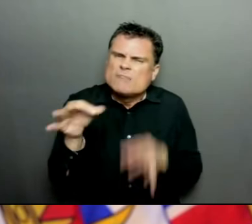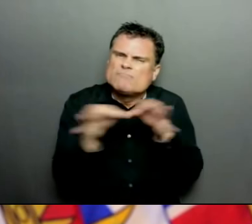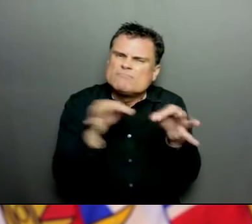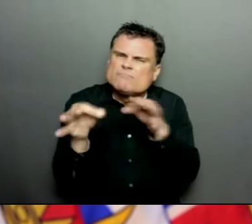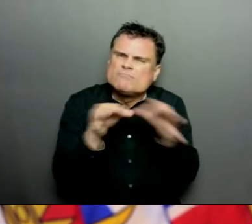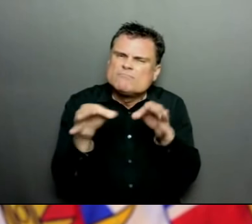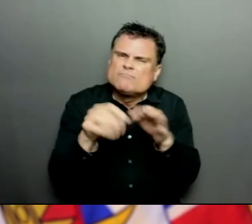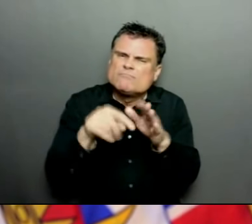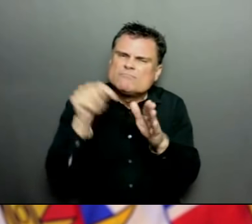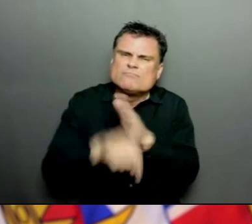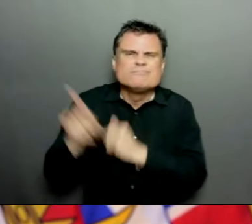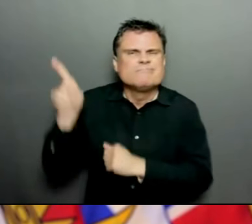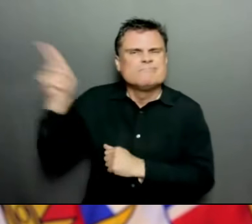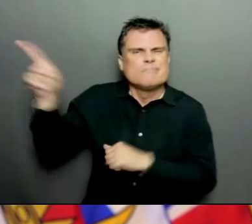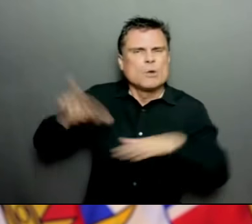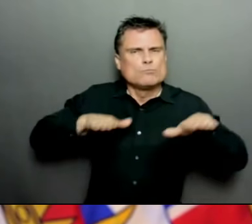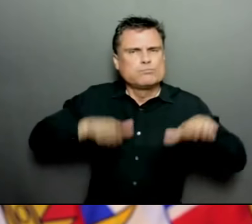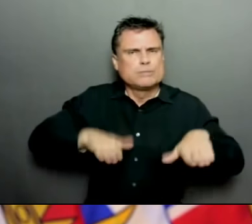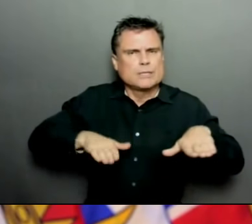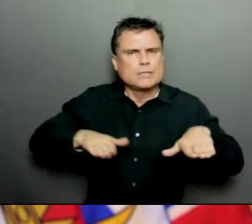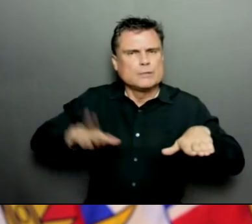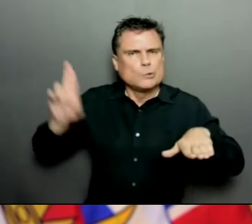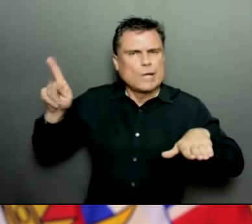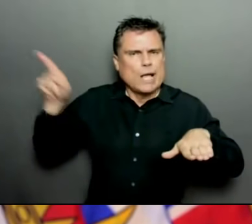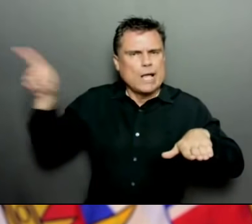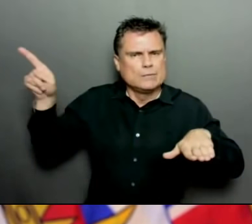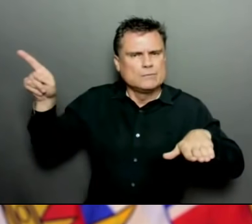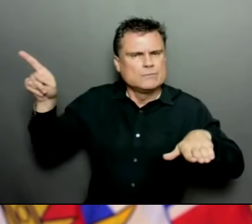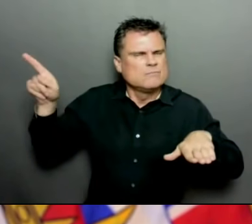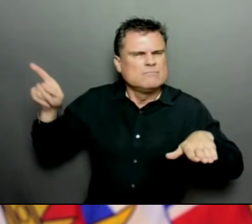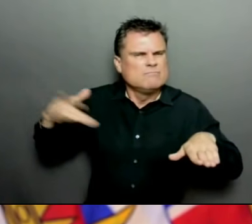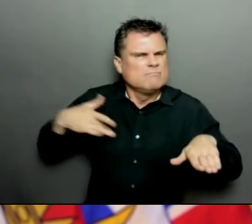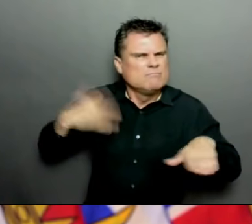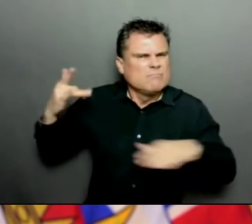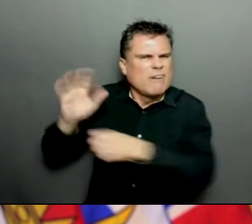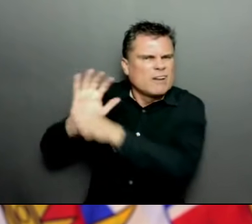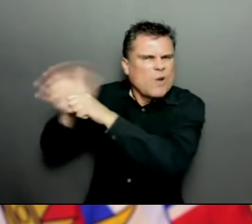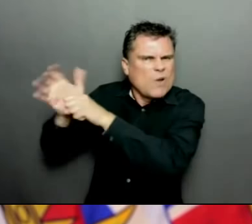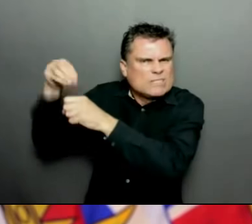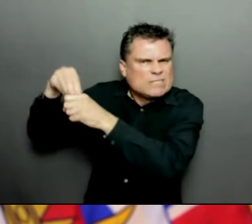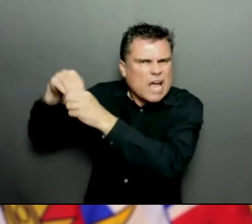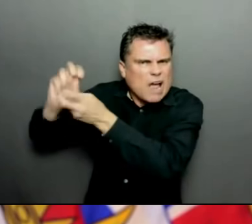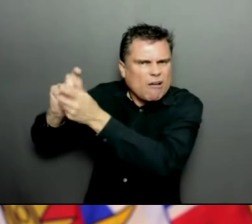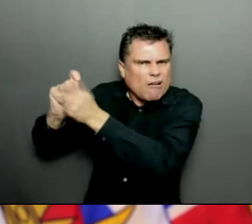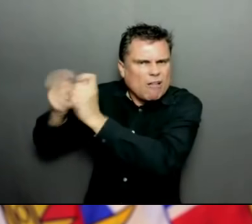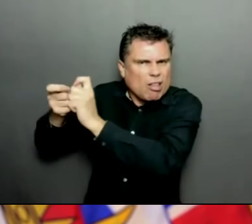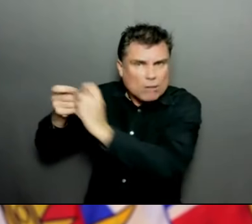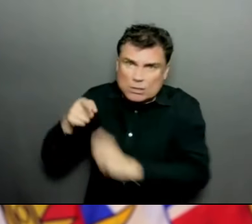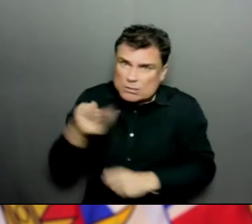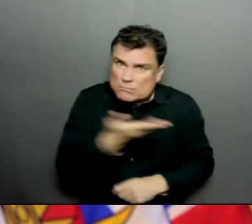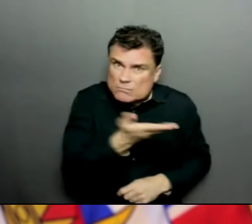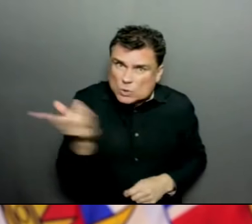the limitations of what we know right now. Can you give us a sense of how conserved you